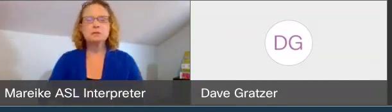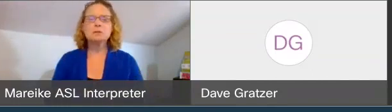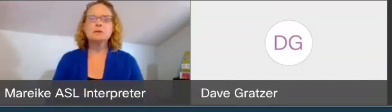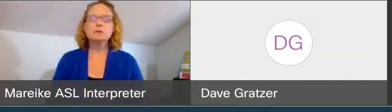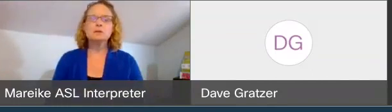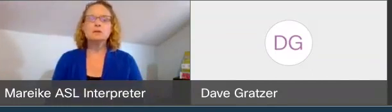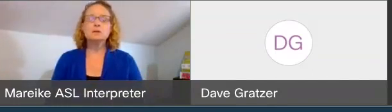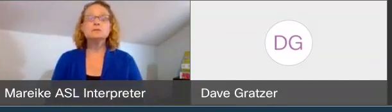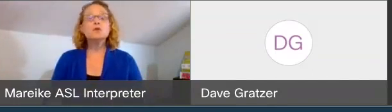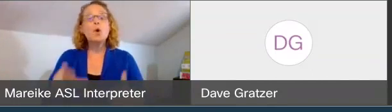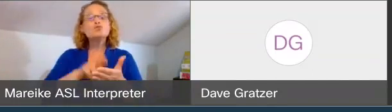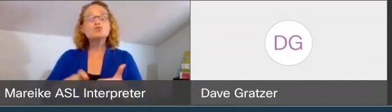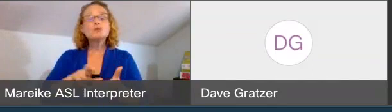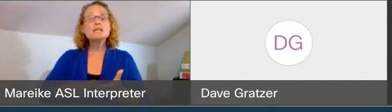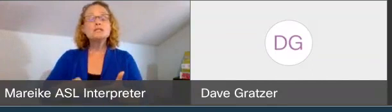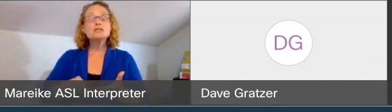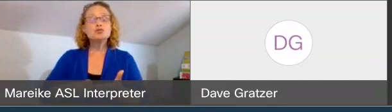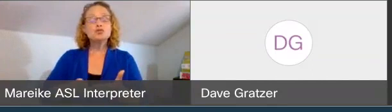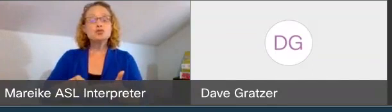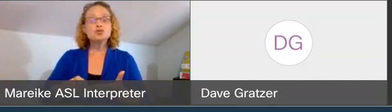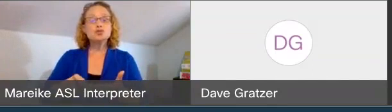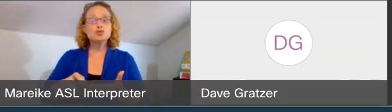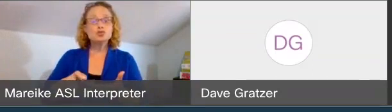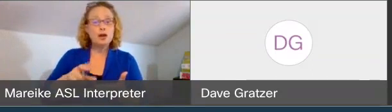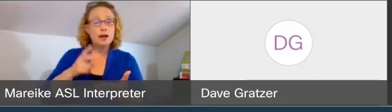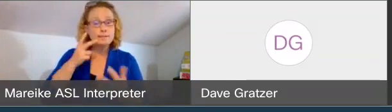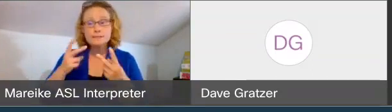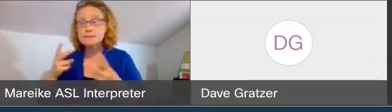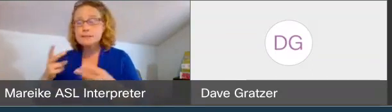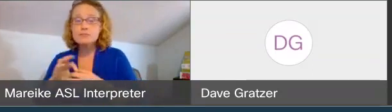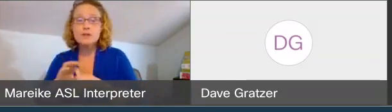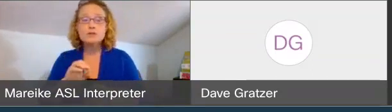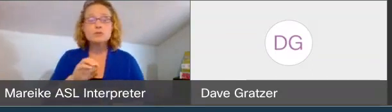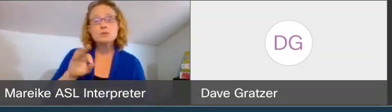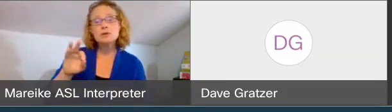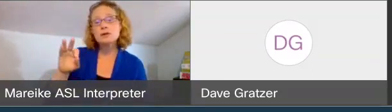the studies that are out there that focus on on FACT, it's typically FACT versus